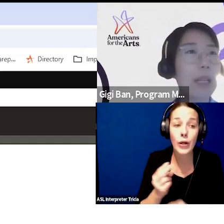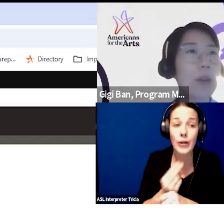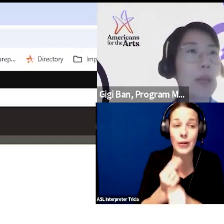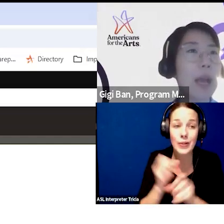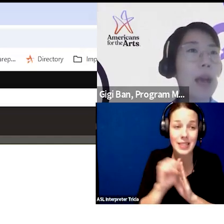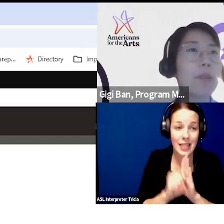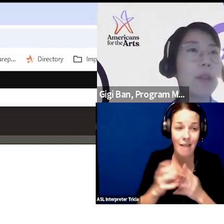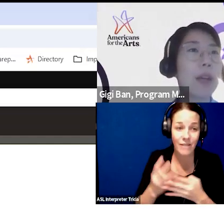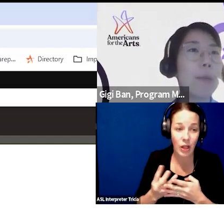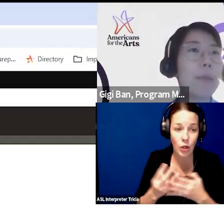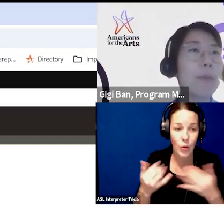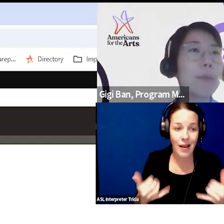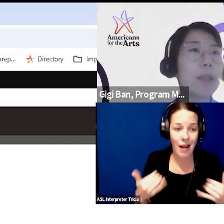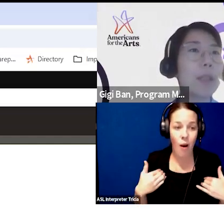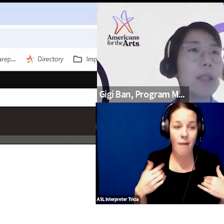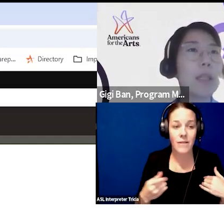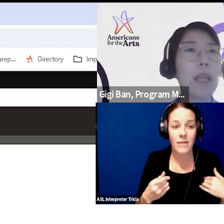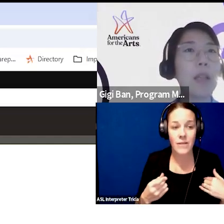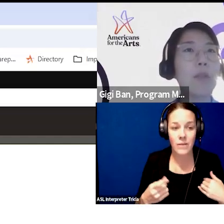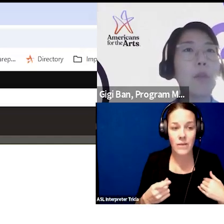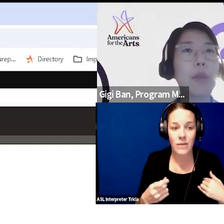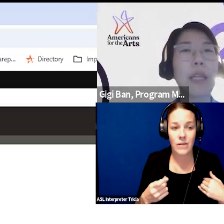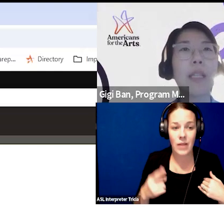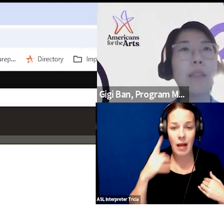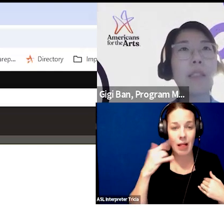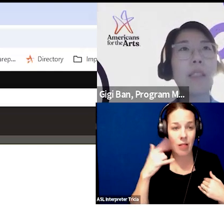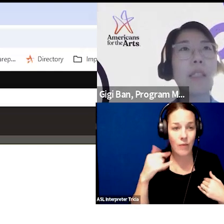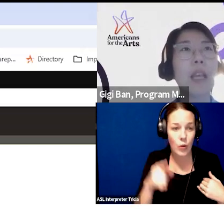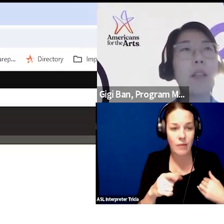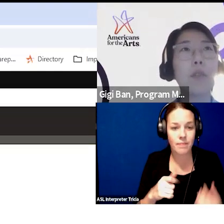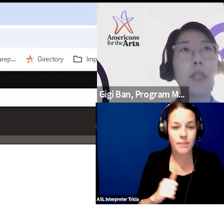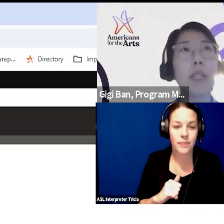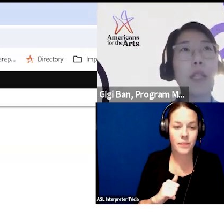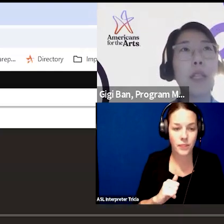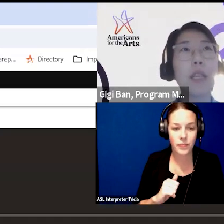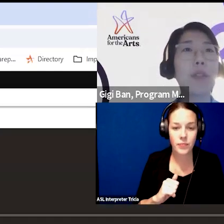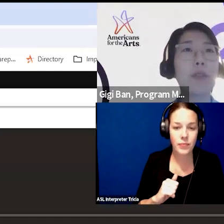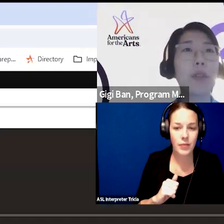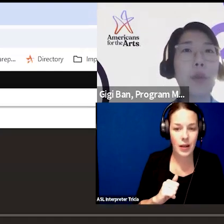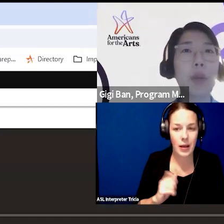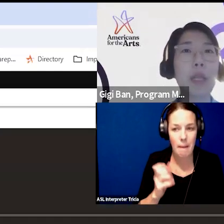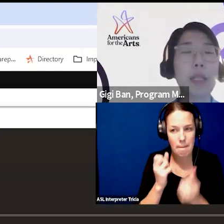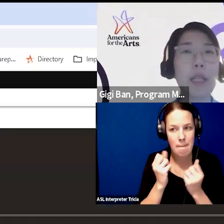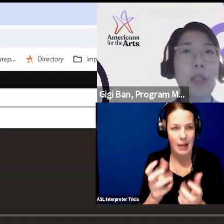Right now we have let's see California California has a lot of different organizations.